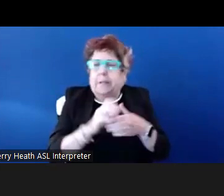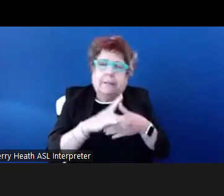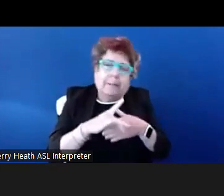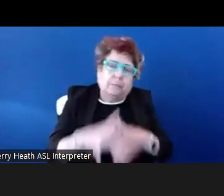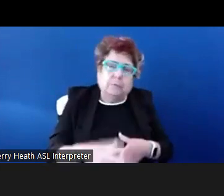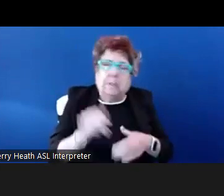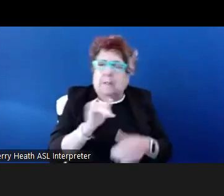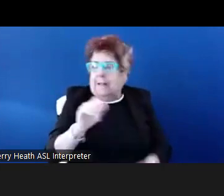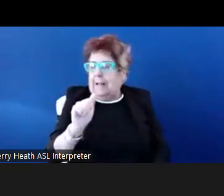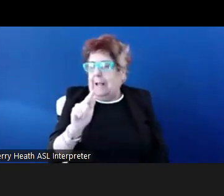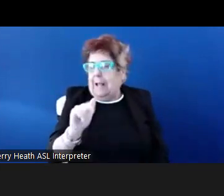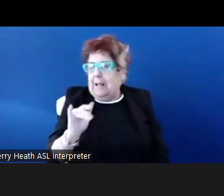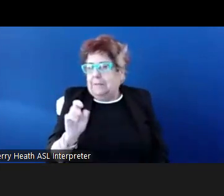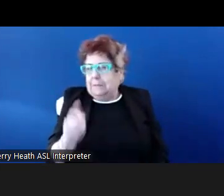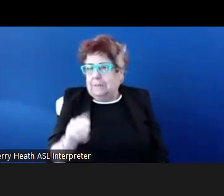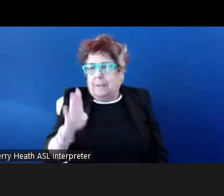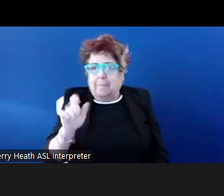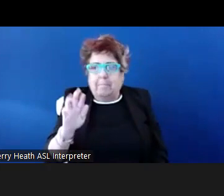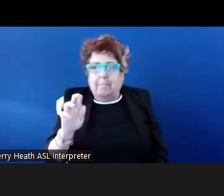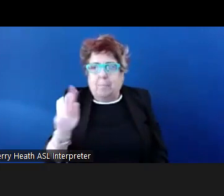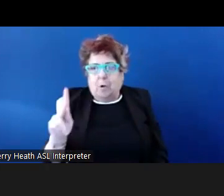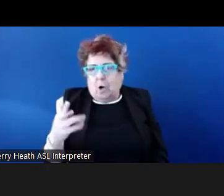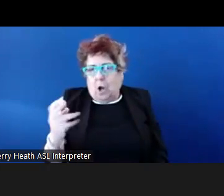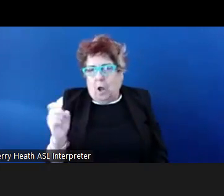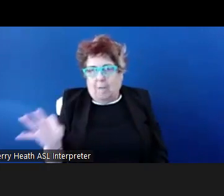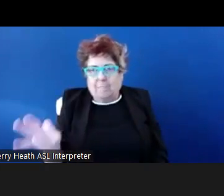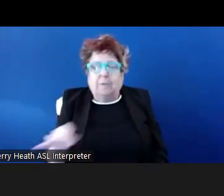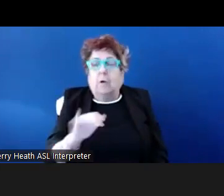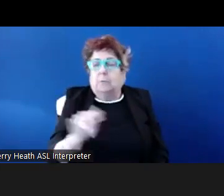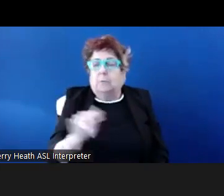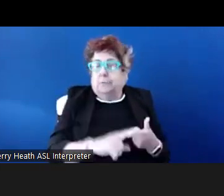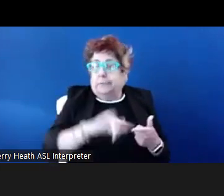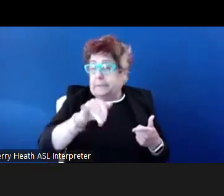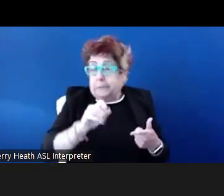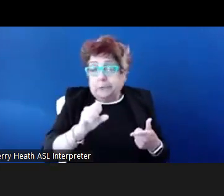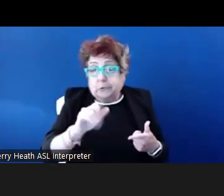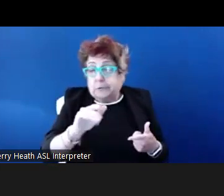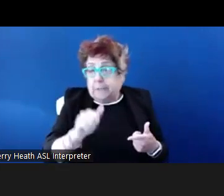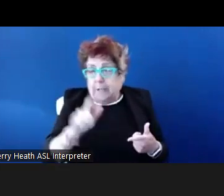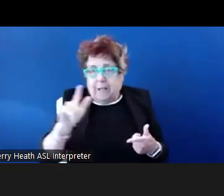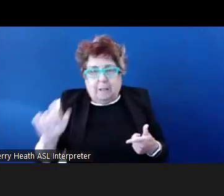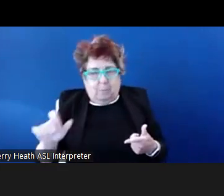Jessica Lee, who you will hear from in a moment, but even to be on the same slide as those two incredible thought